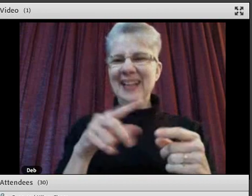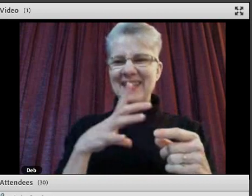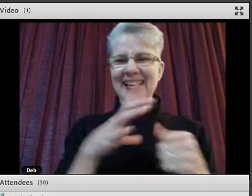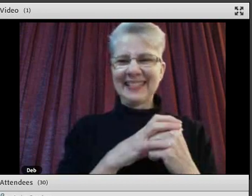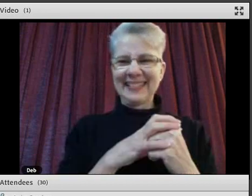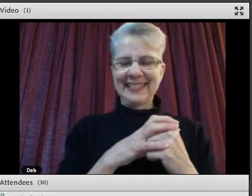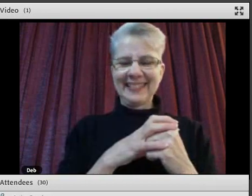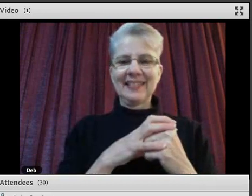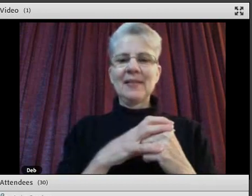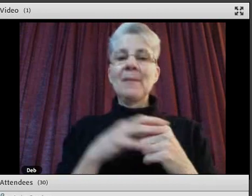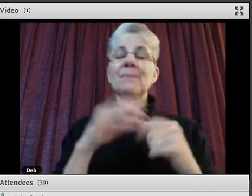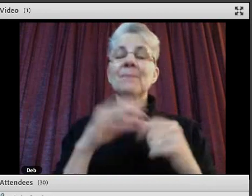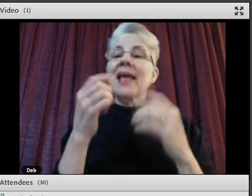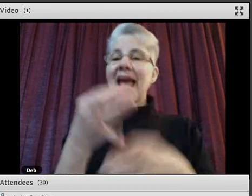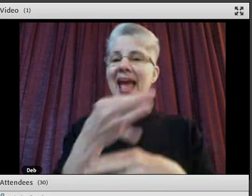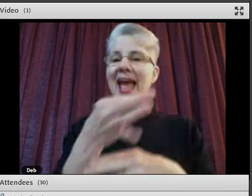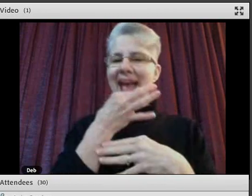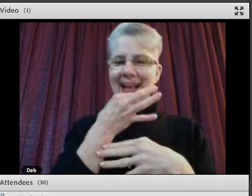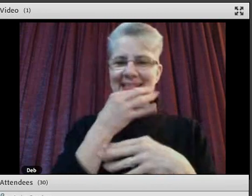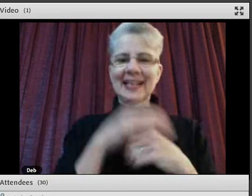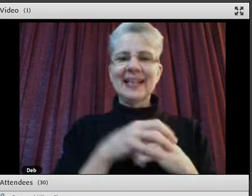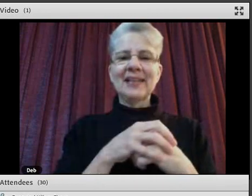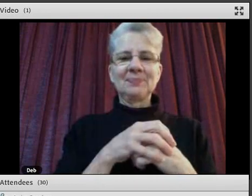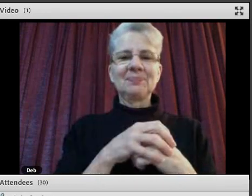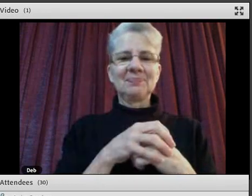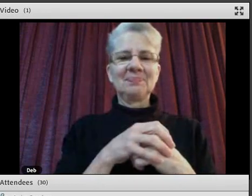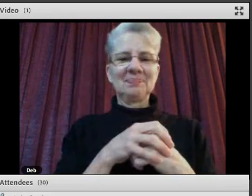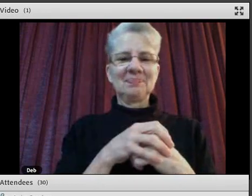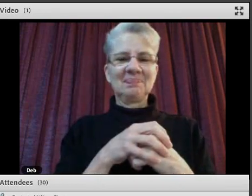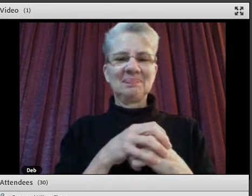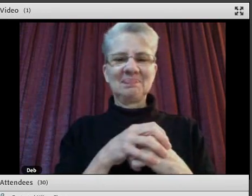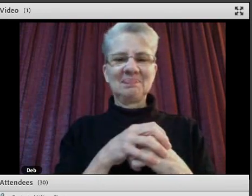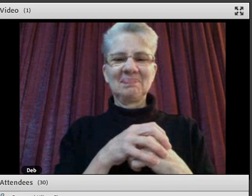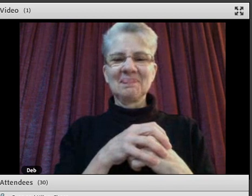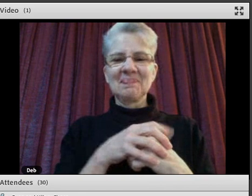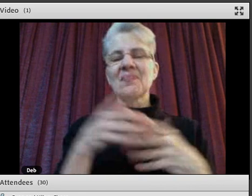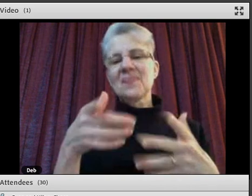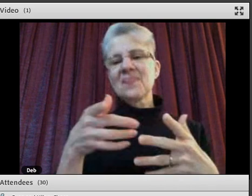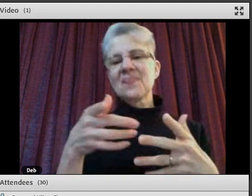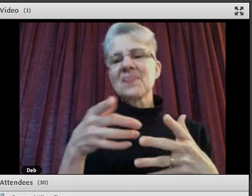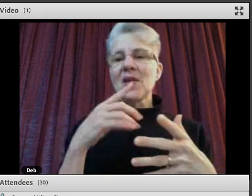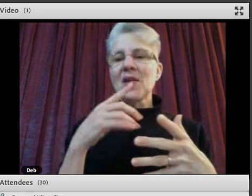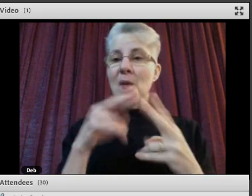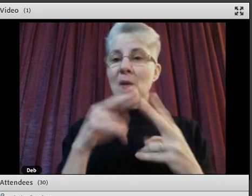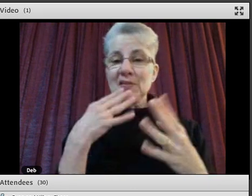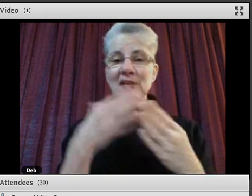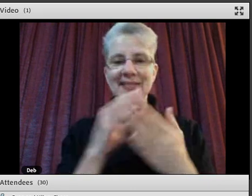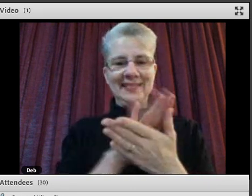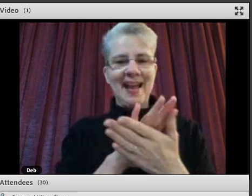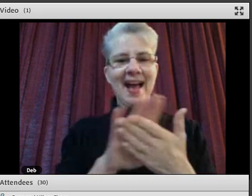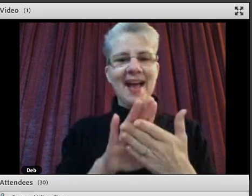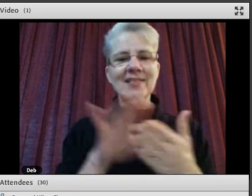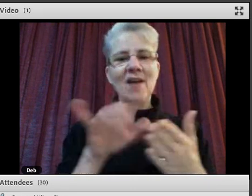Hilary: Excellent. Labelling it? Very good. Ryan: Nice. Oh, farther south that us.